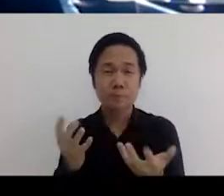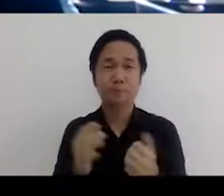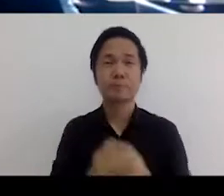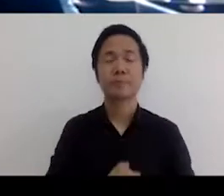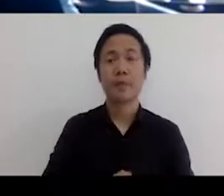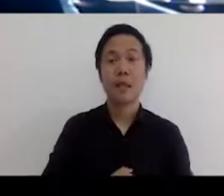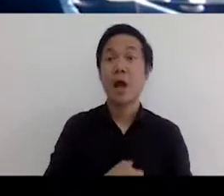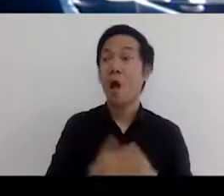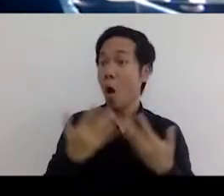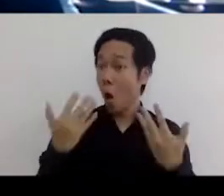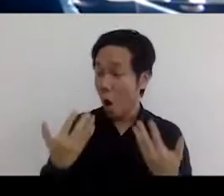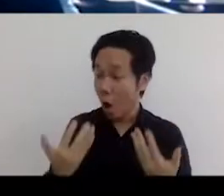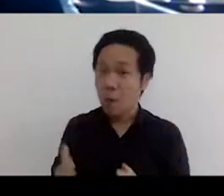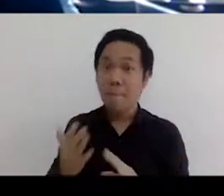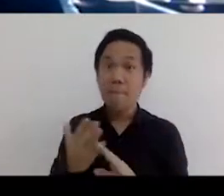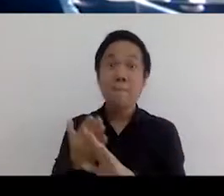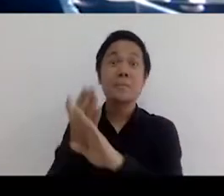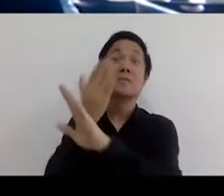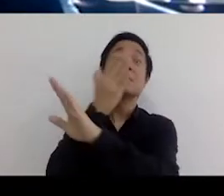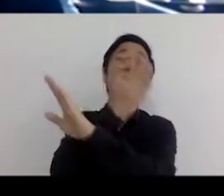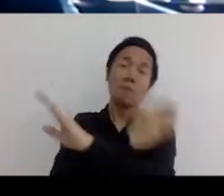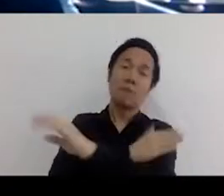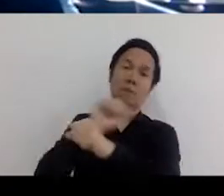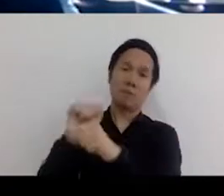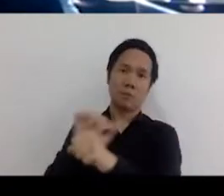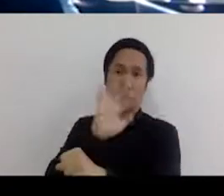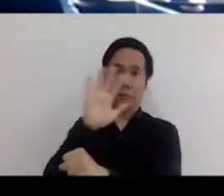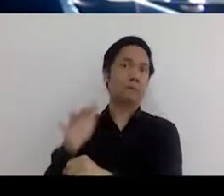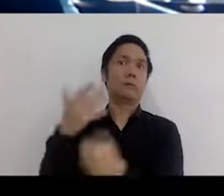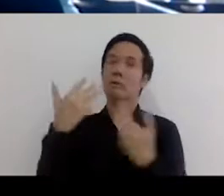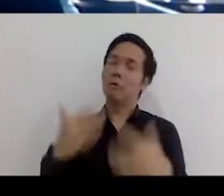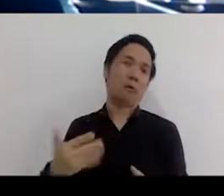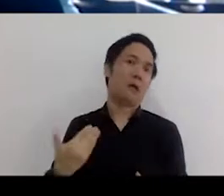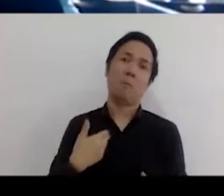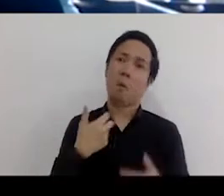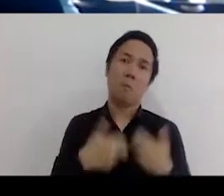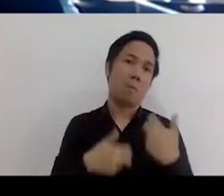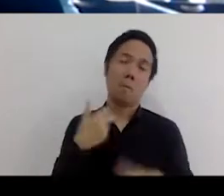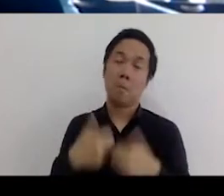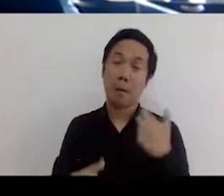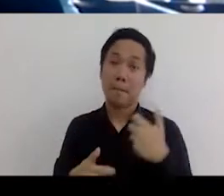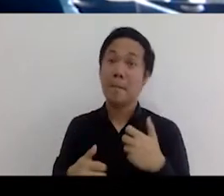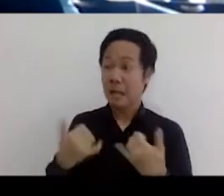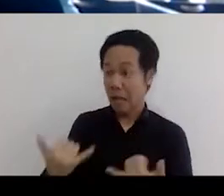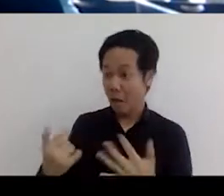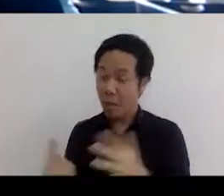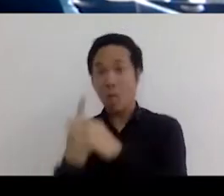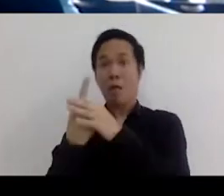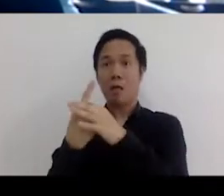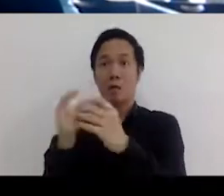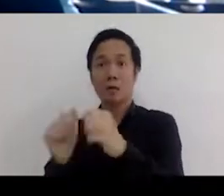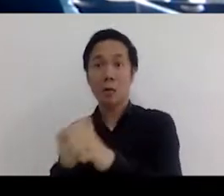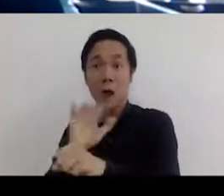Then the other partnership that is essential to establish is with the government, and in the case of Nepal, it's a federal country.